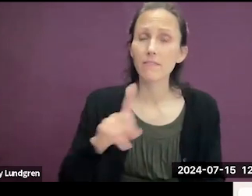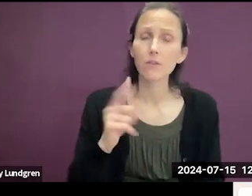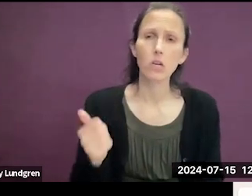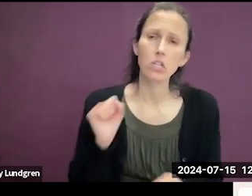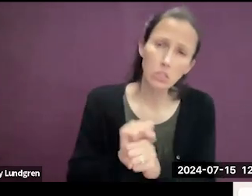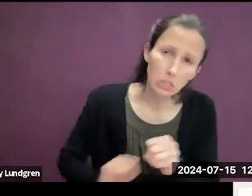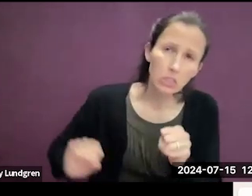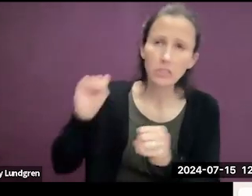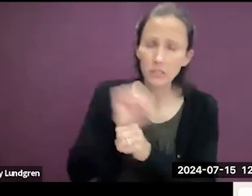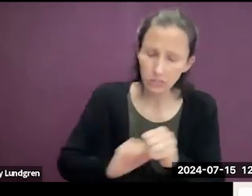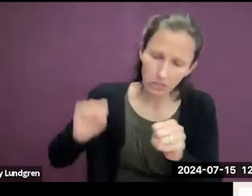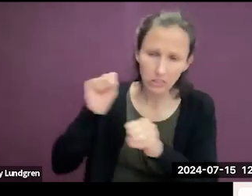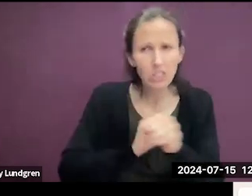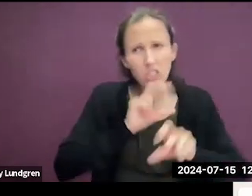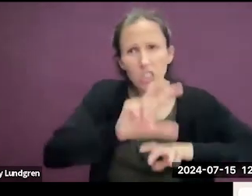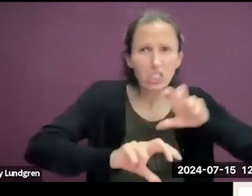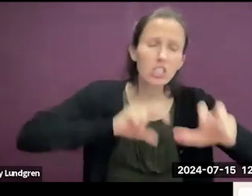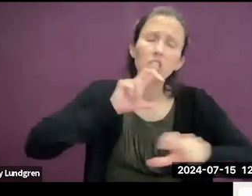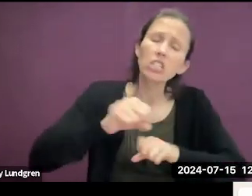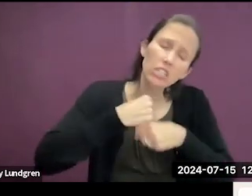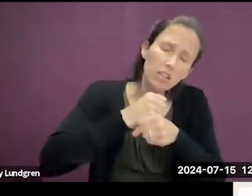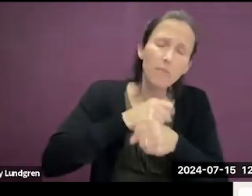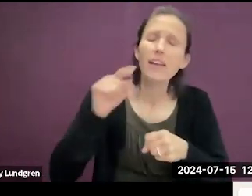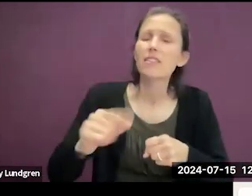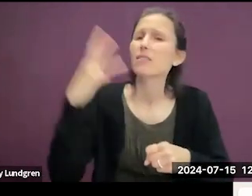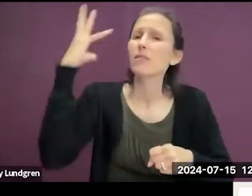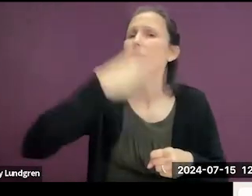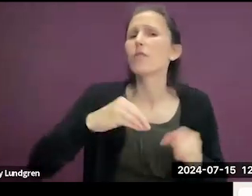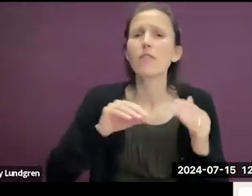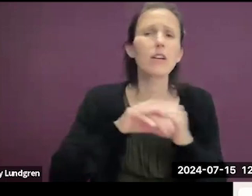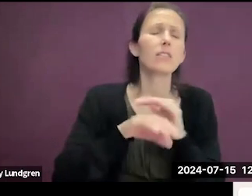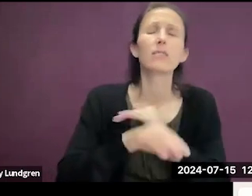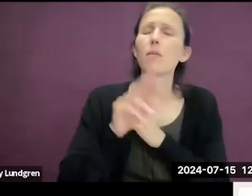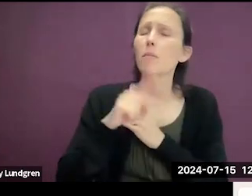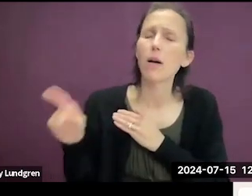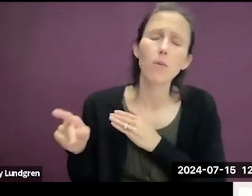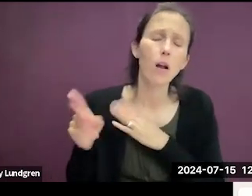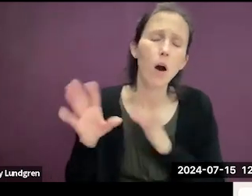to create this accessible PowerPoint presentation, you've corrected any error that might have been there,